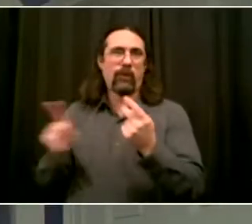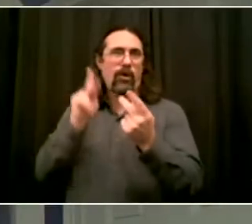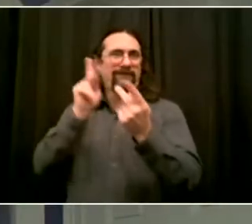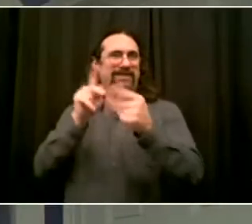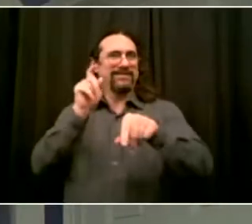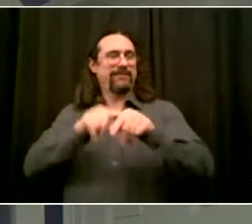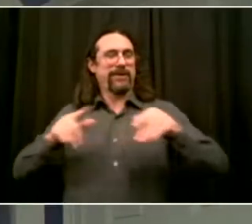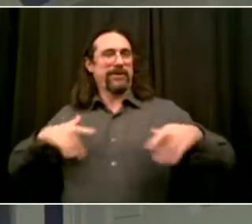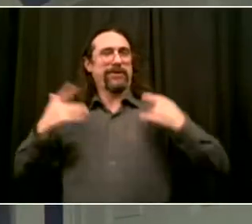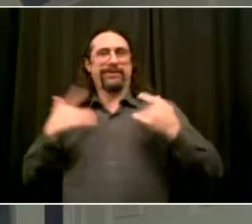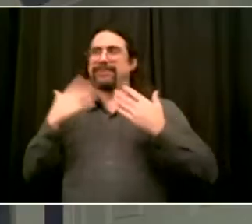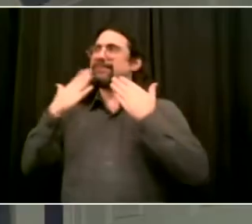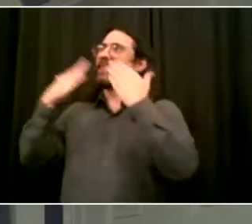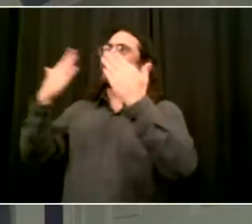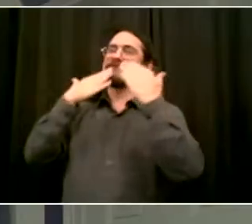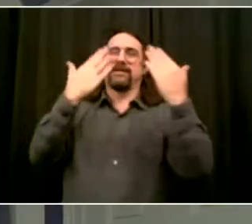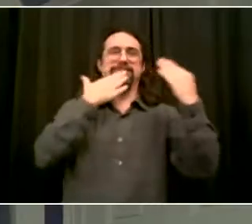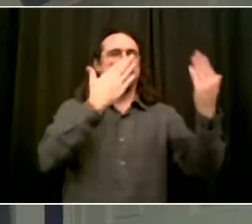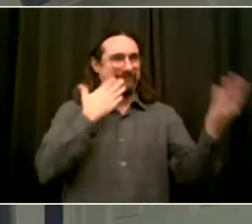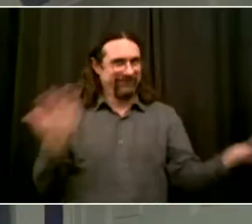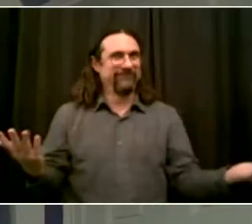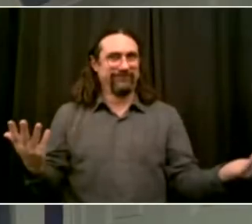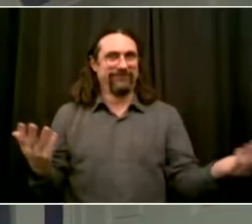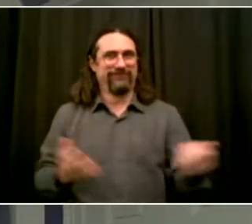THEY NEED TO BE SAFE. THERE IS HOPE COMING VERY